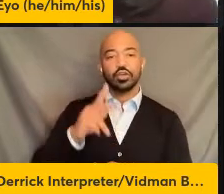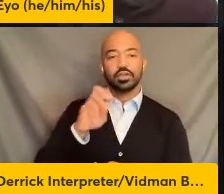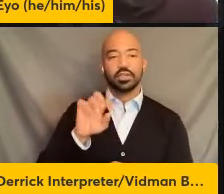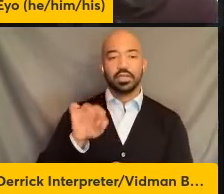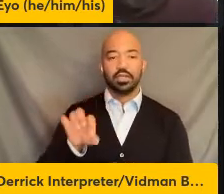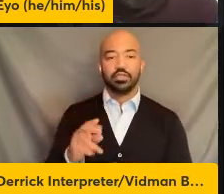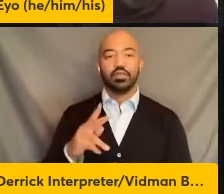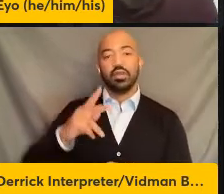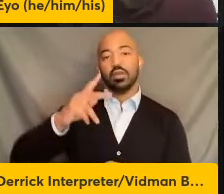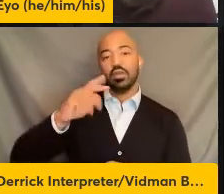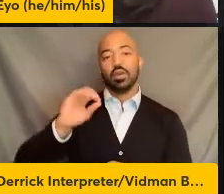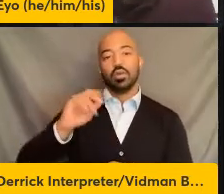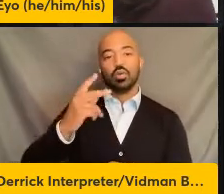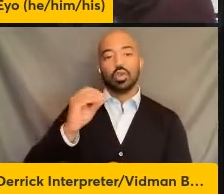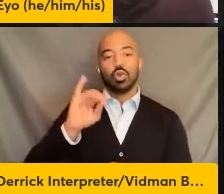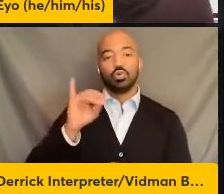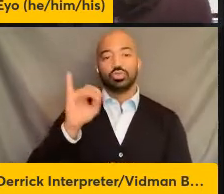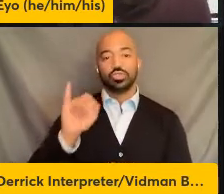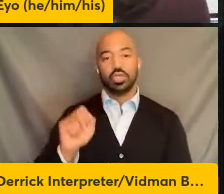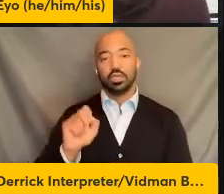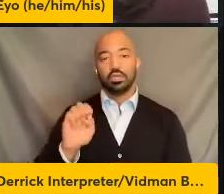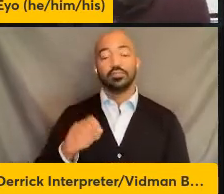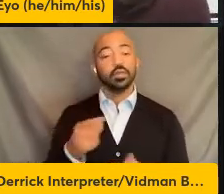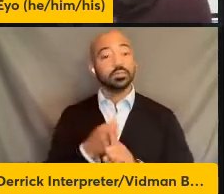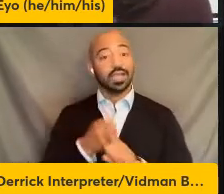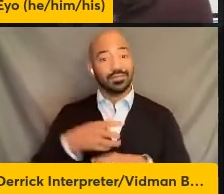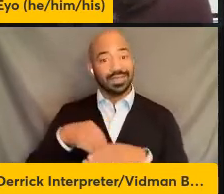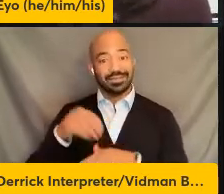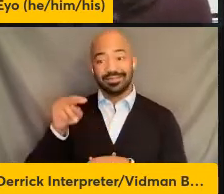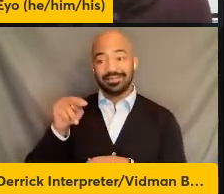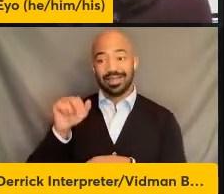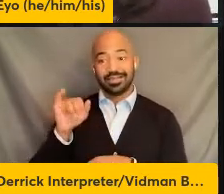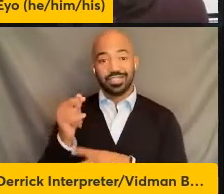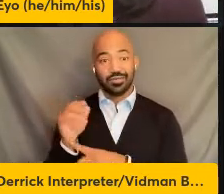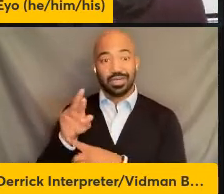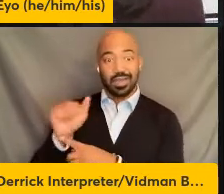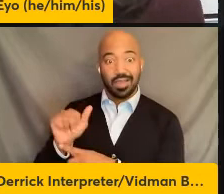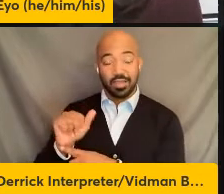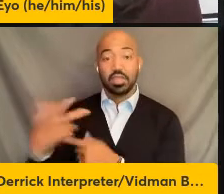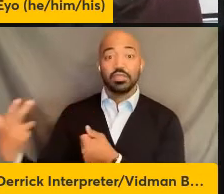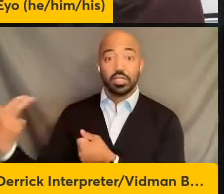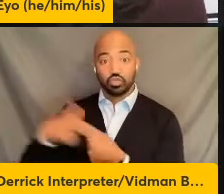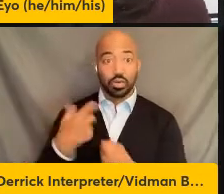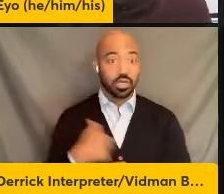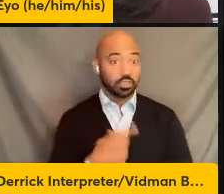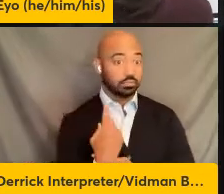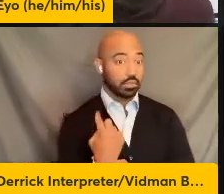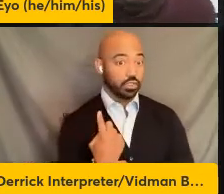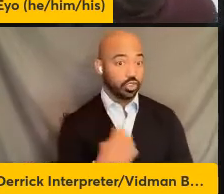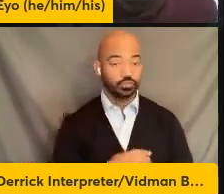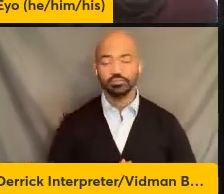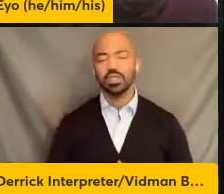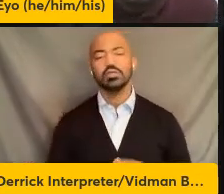trained in Nigeria, completed his bachelor's, and then his PhD in me joined us last year. And he started to ask the question